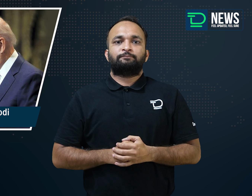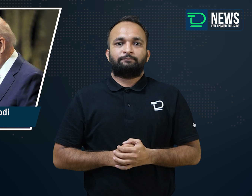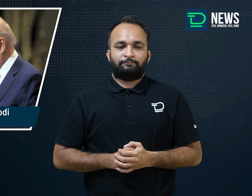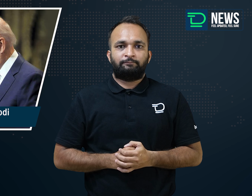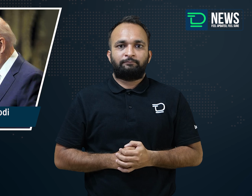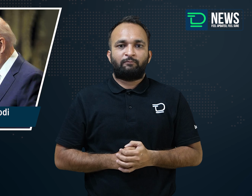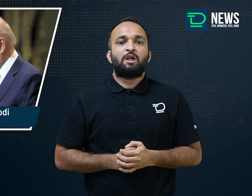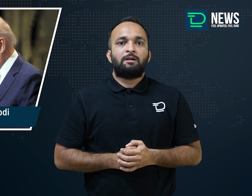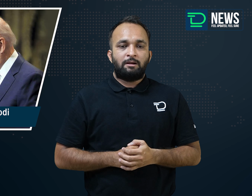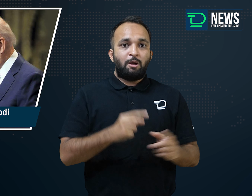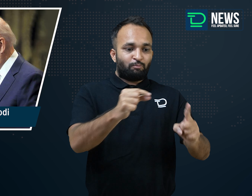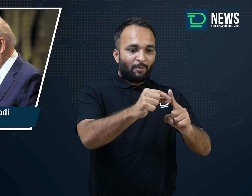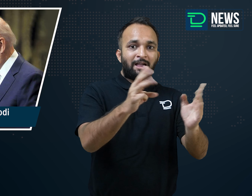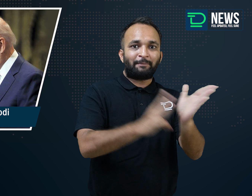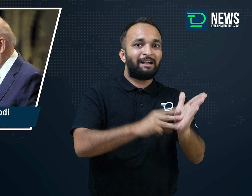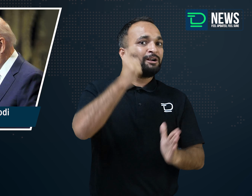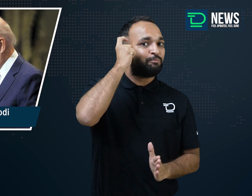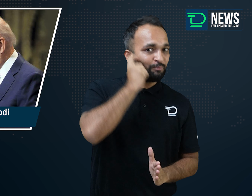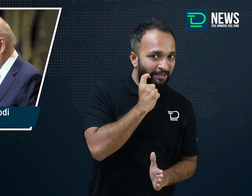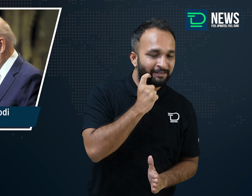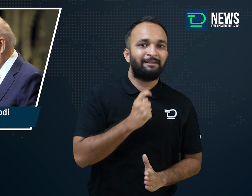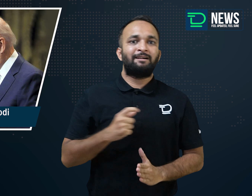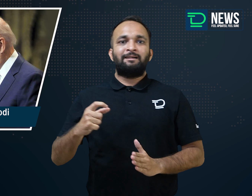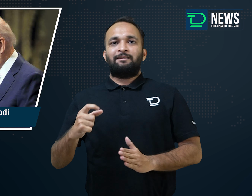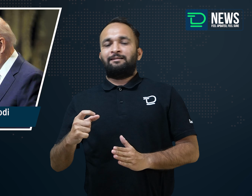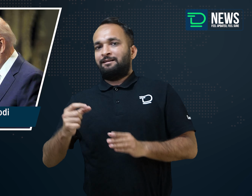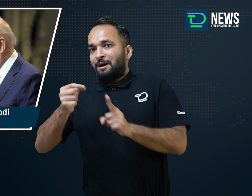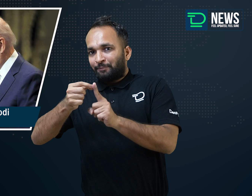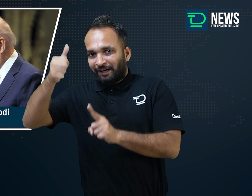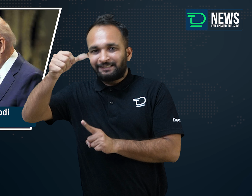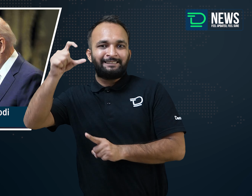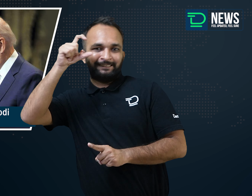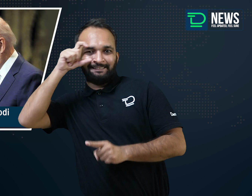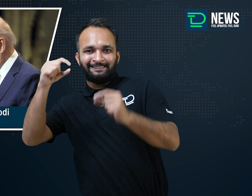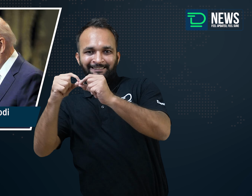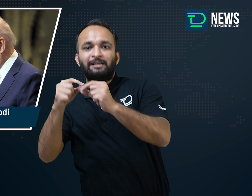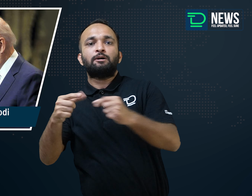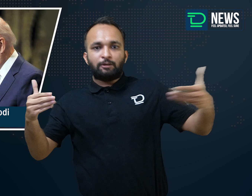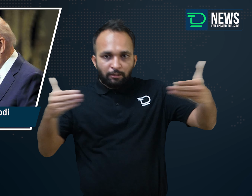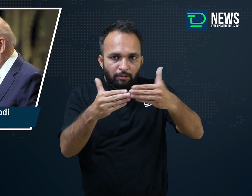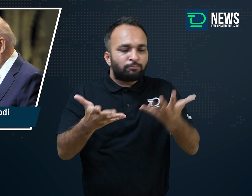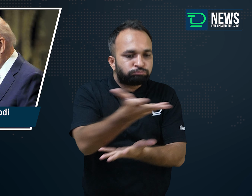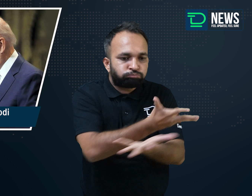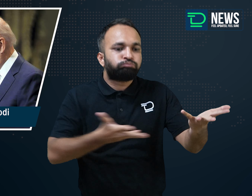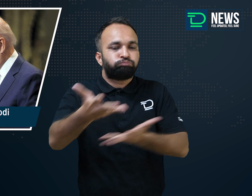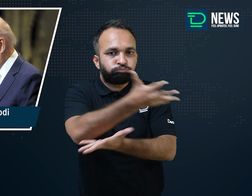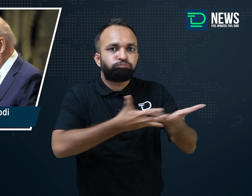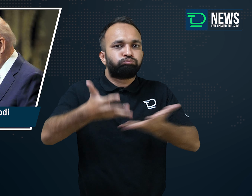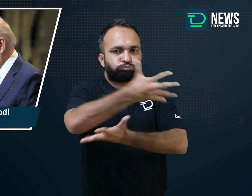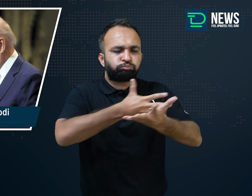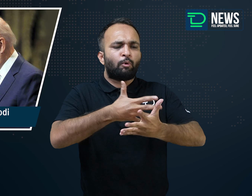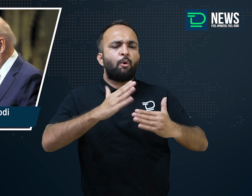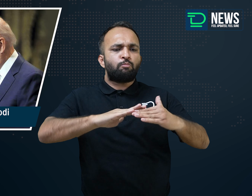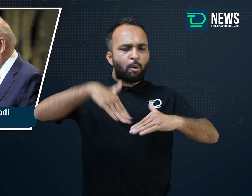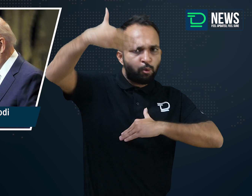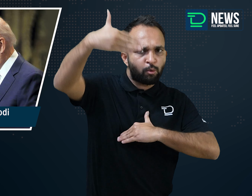So the two leaders will discuss ways to further